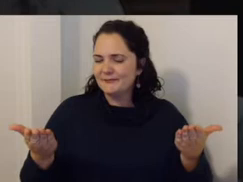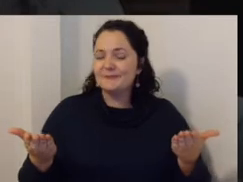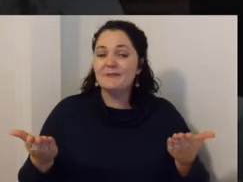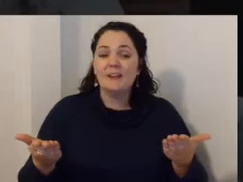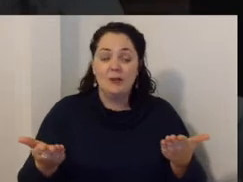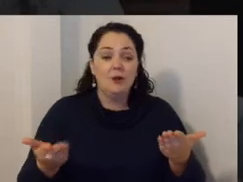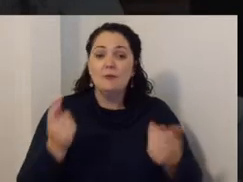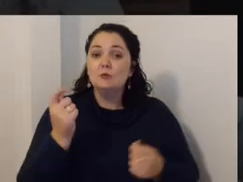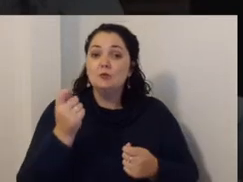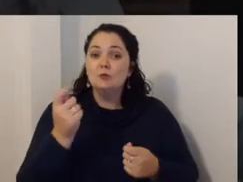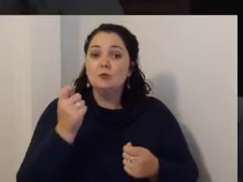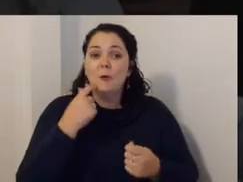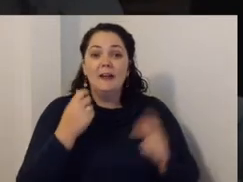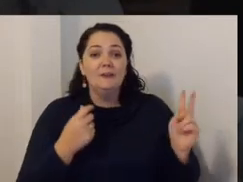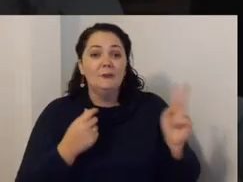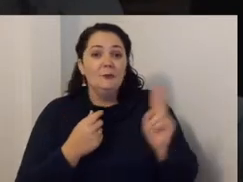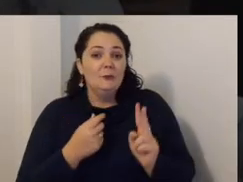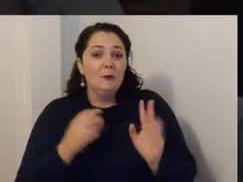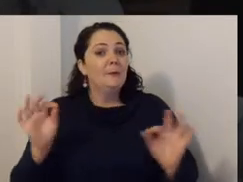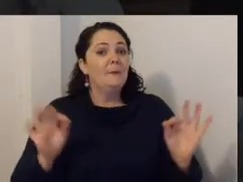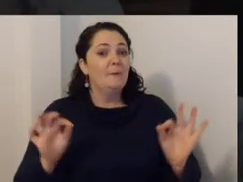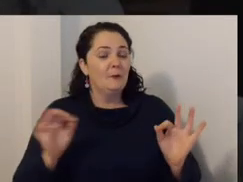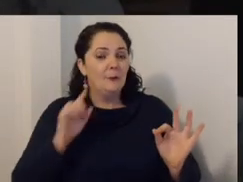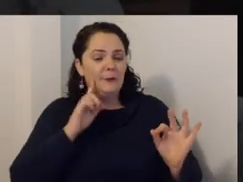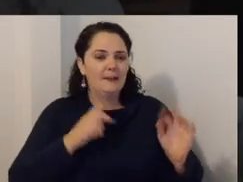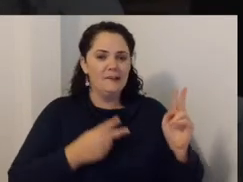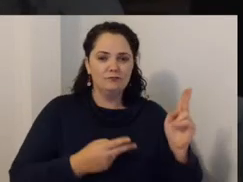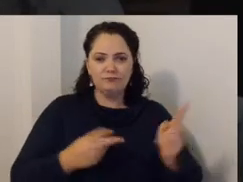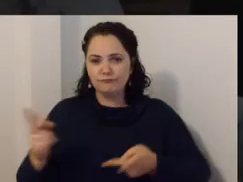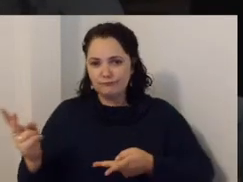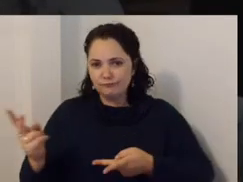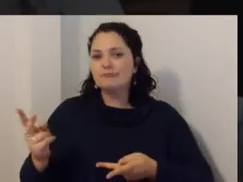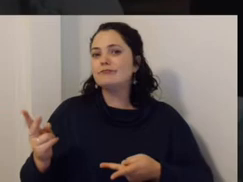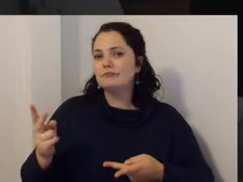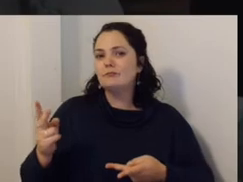have Atticus and Rachel um posing together here on the stage the lights going to come down, it's